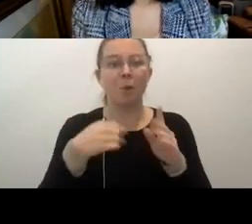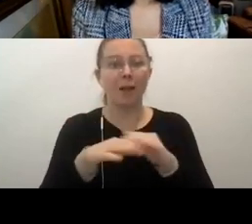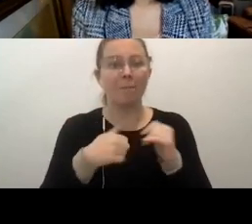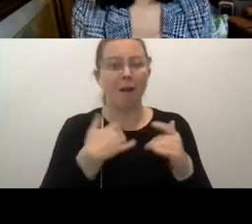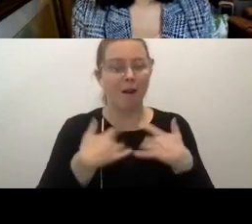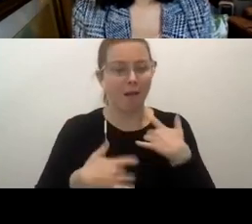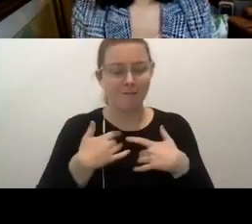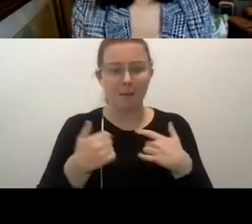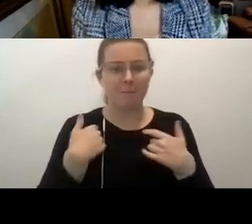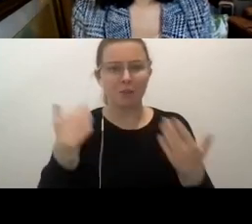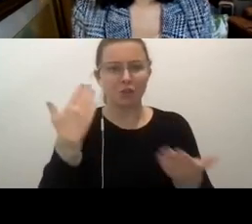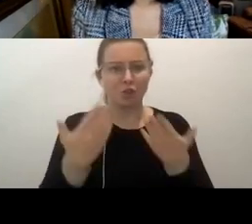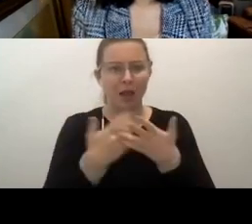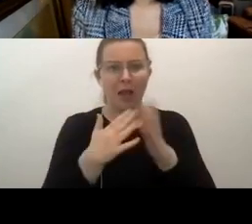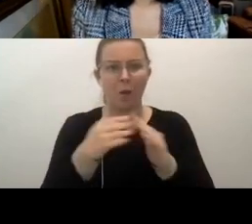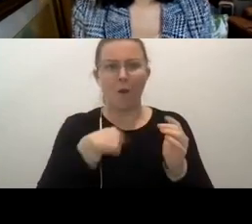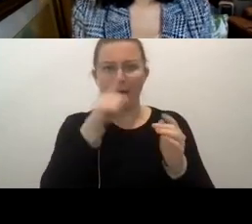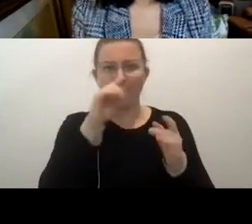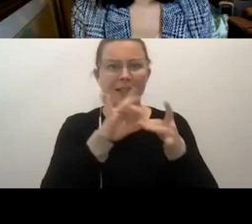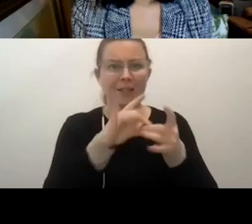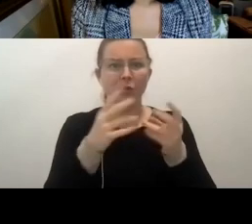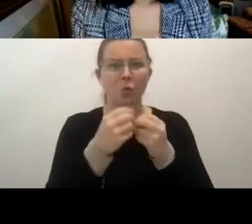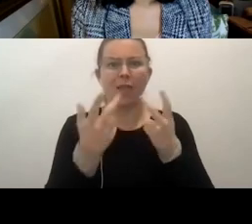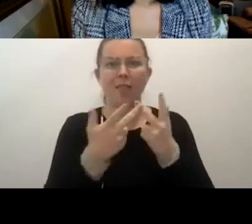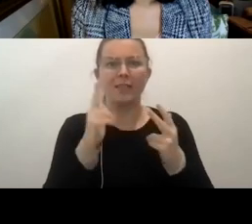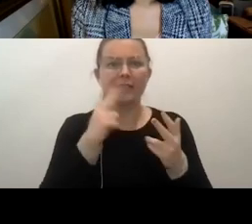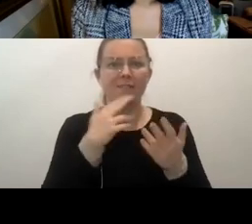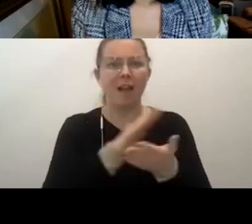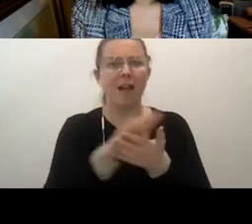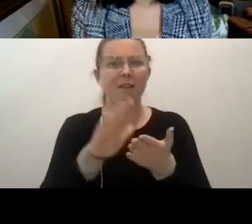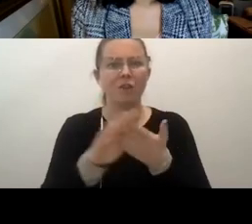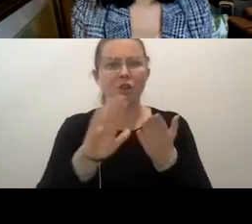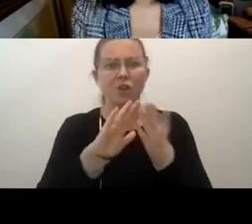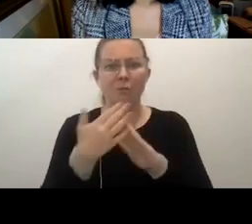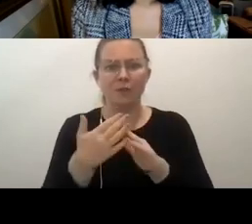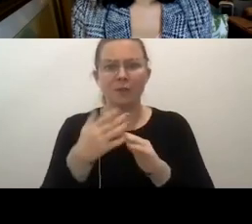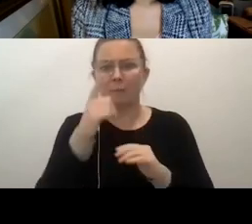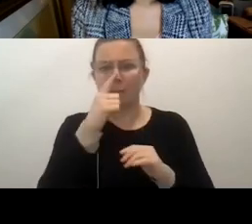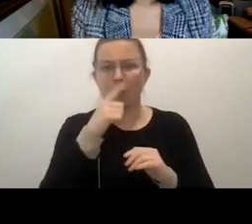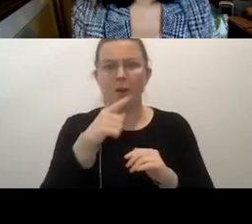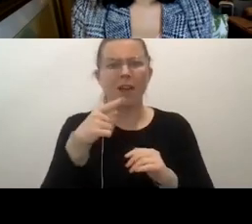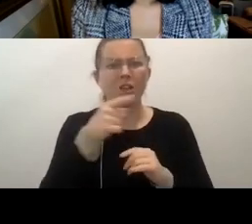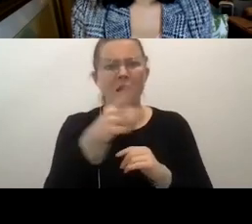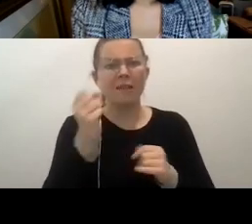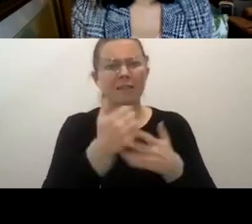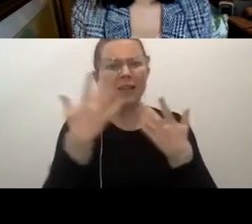how I can connect with other hard of hearing and deaf people. Do any of the speakers have any suggestions for me?